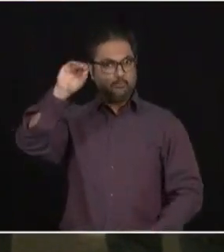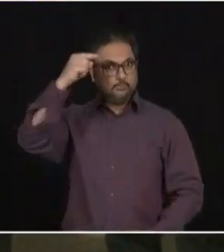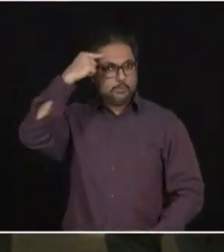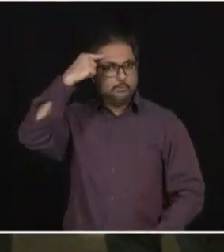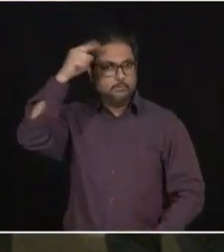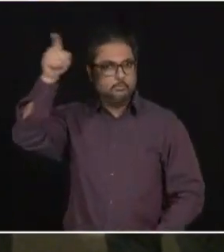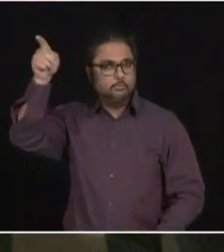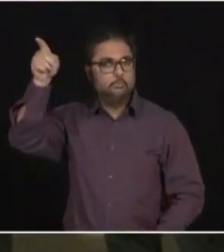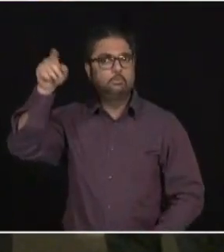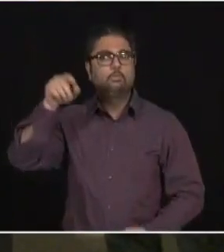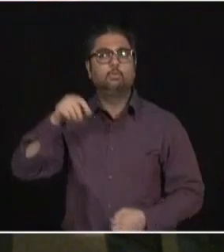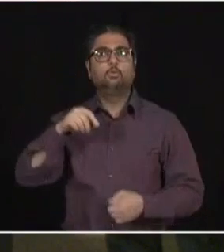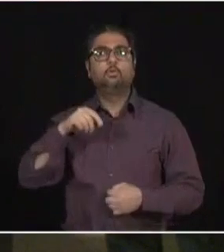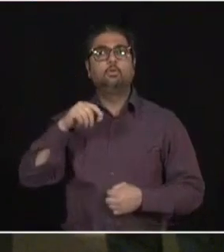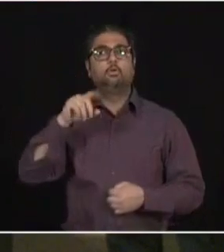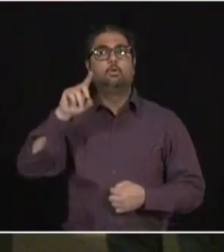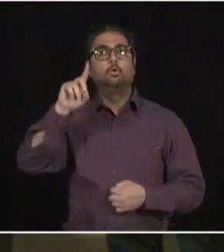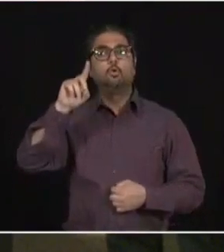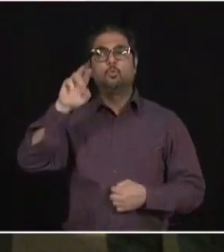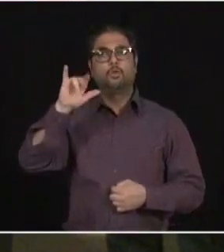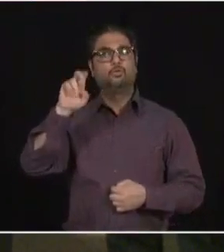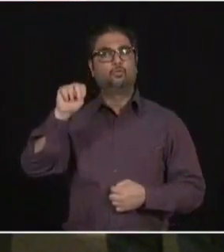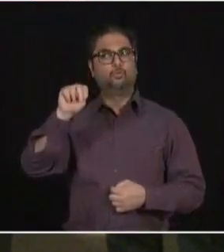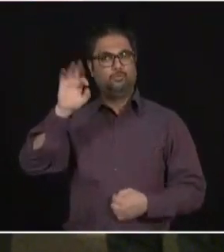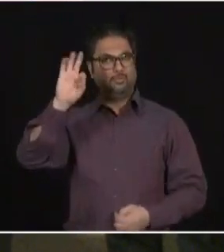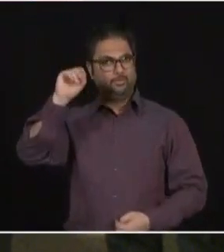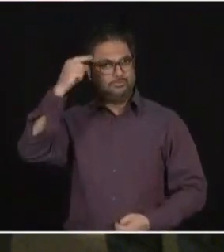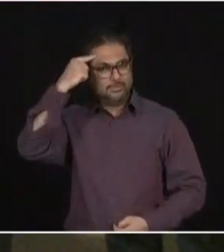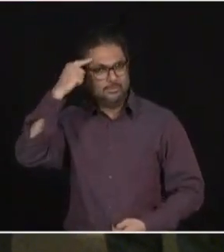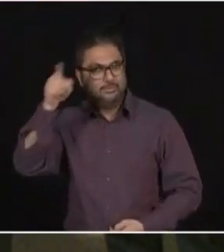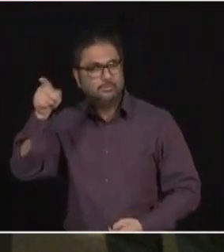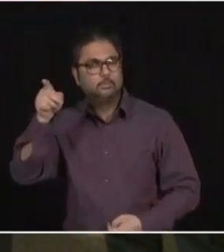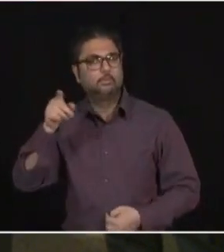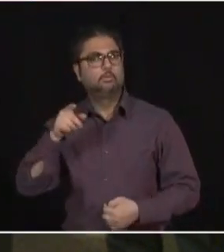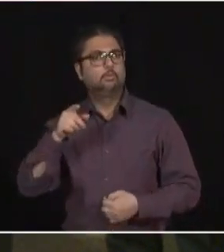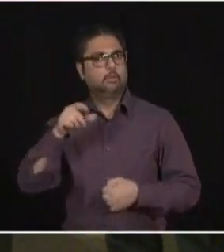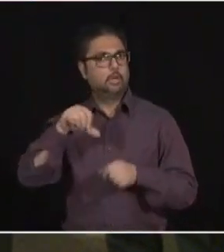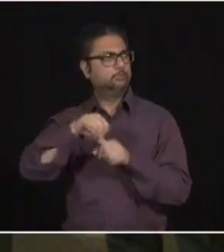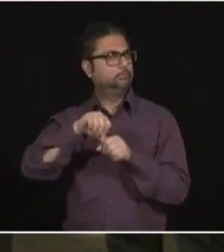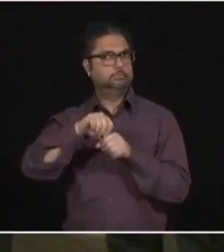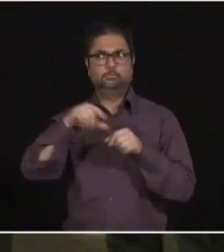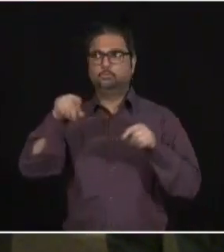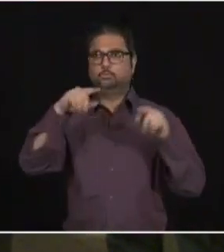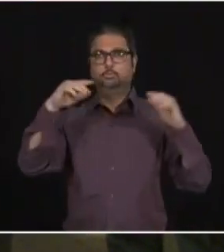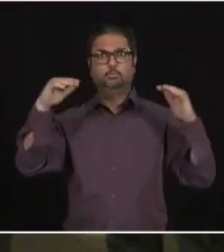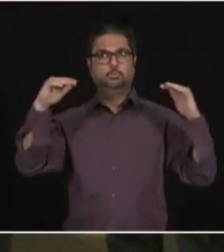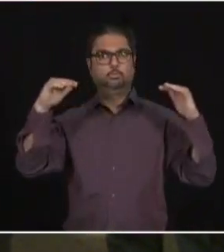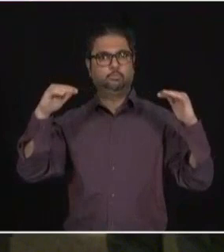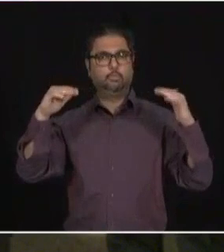Gas prices jumped by 10 cents a litre this week. Transportation is hard enough already because